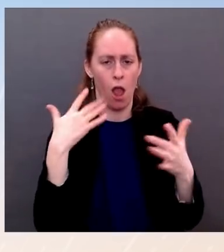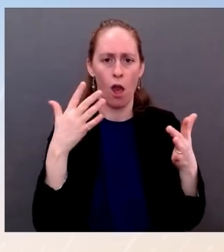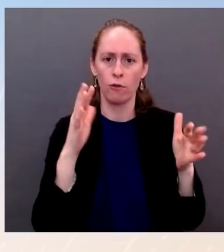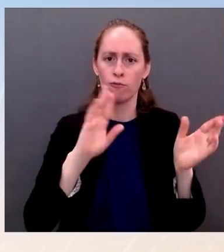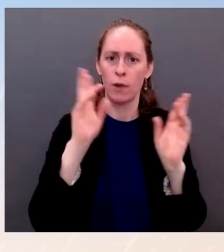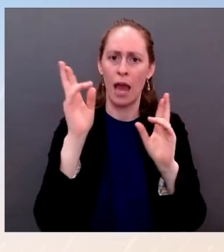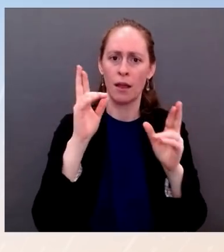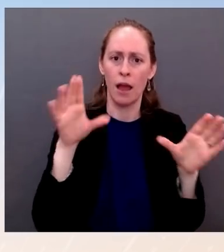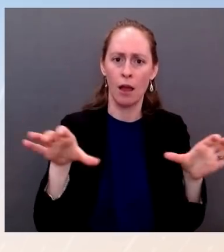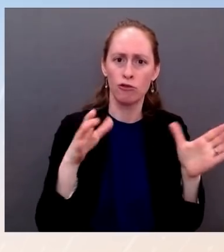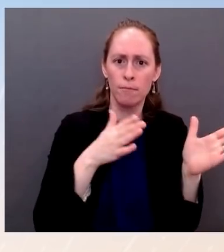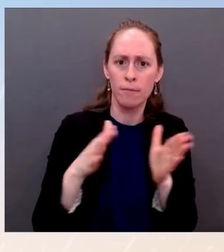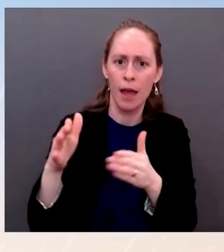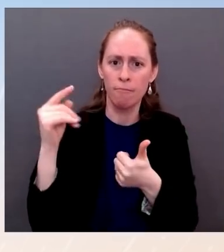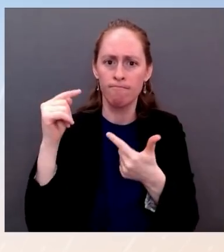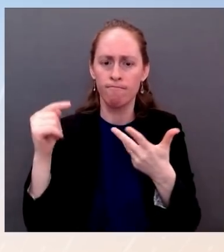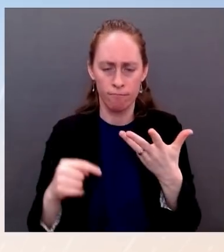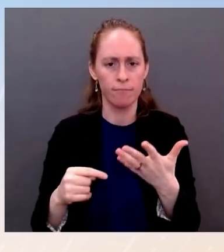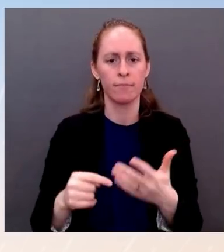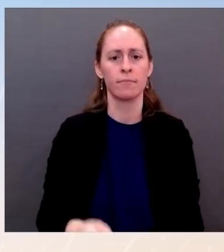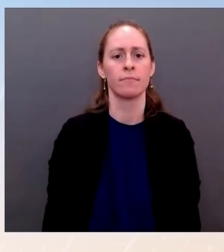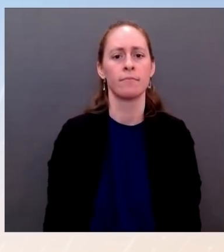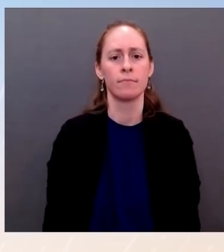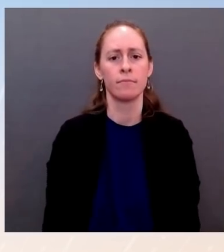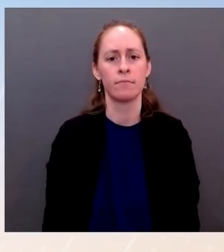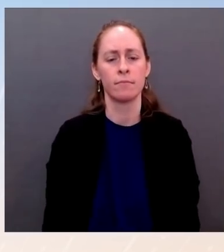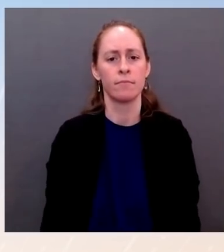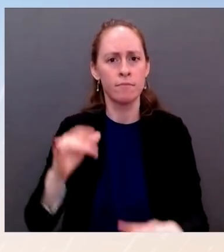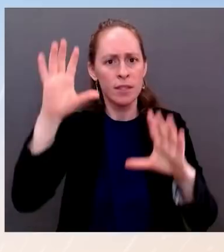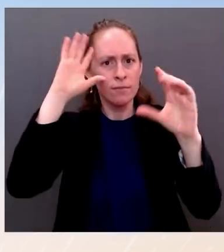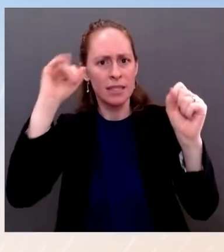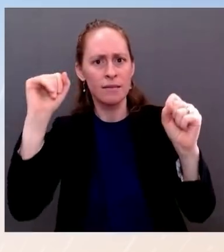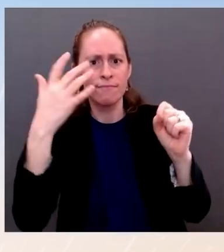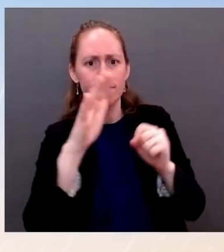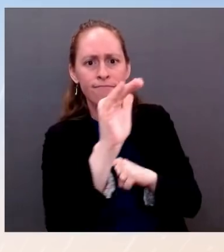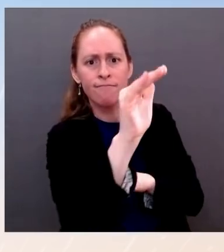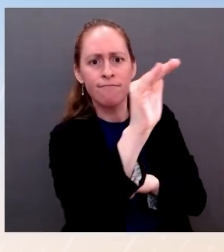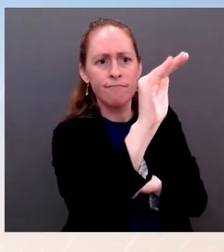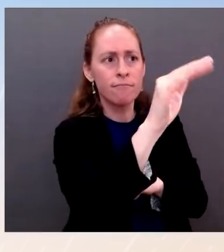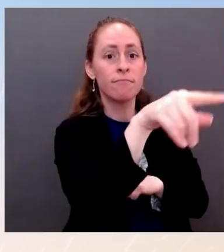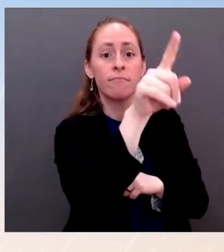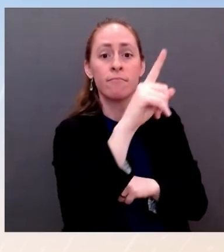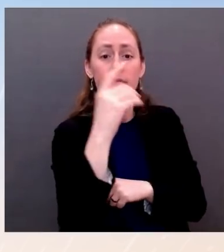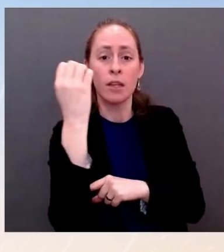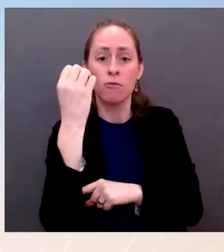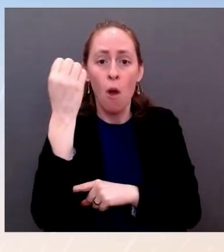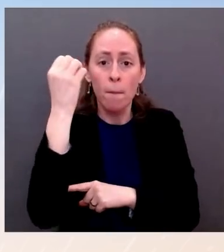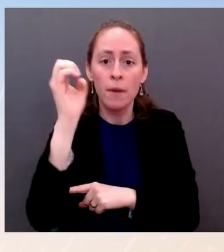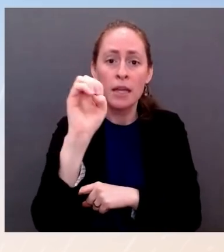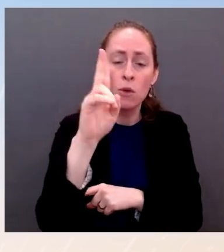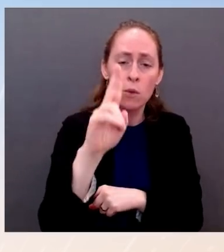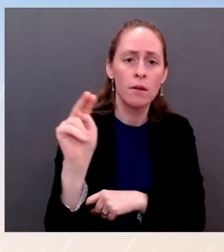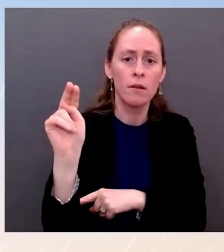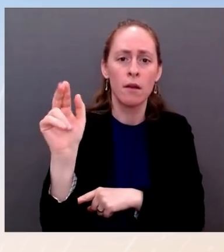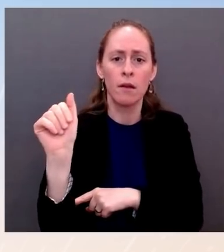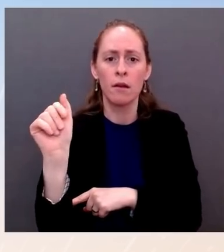and the European Union is because we believe he very well may give the final go order. That is a very distinct possibility.